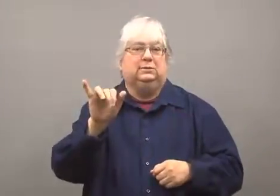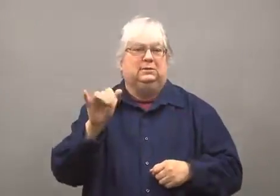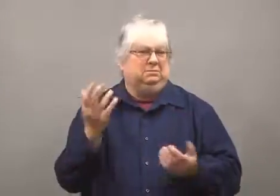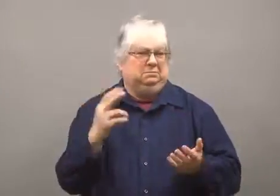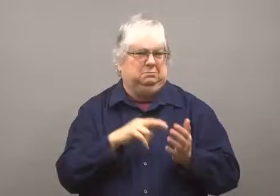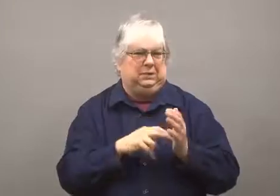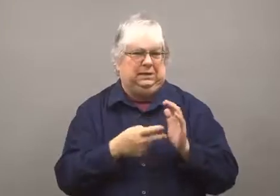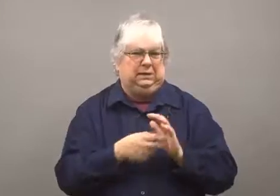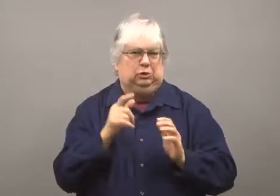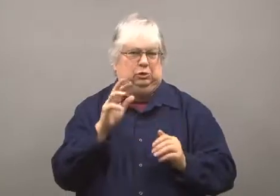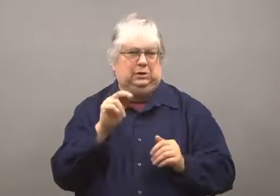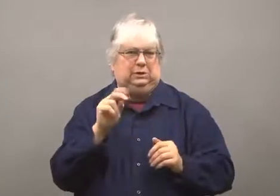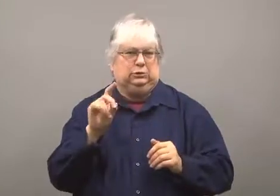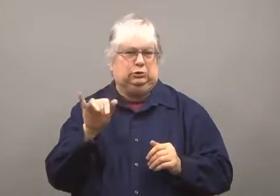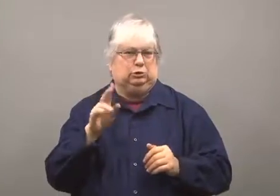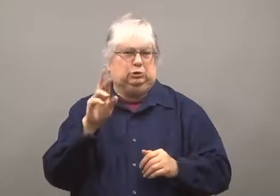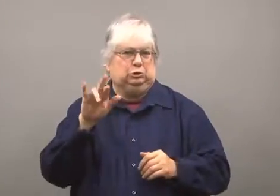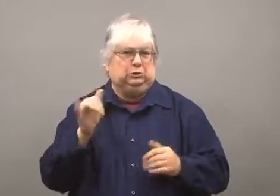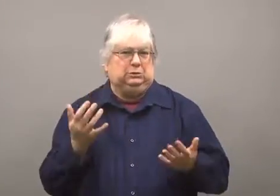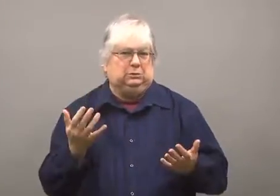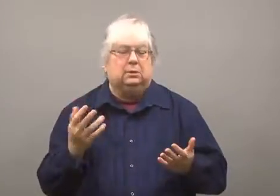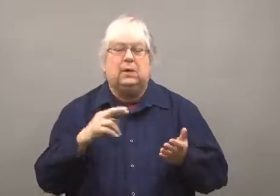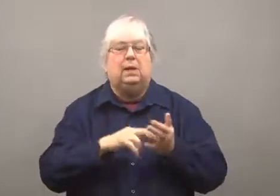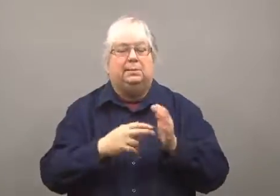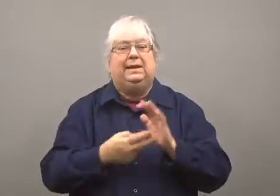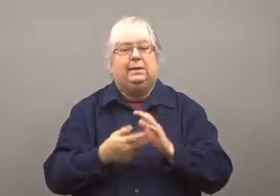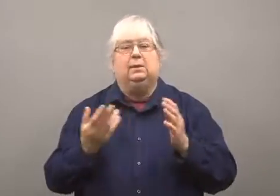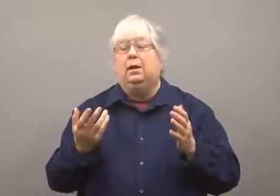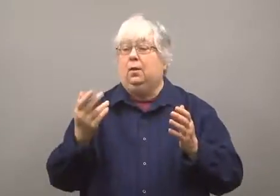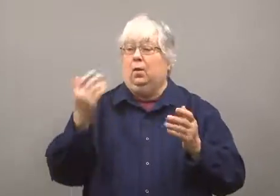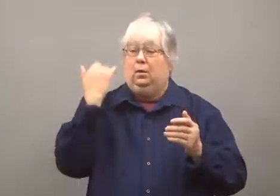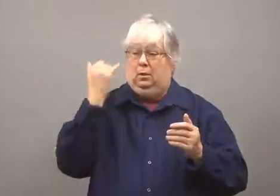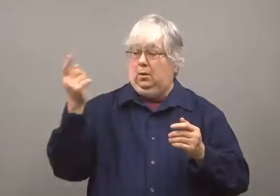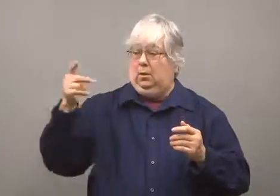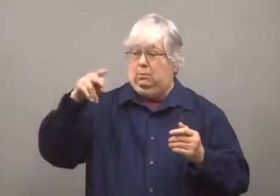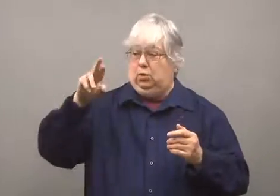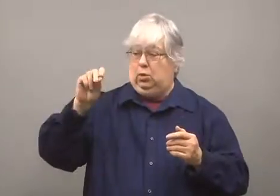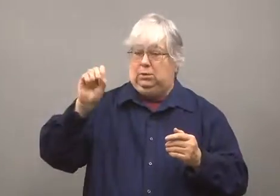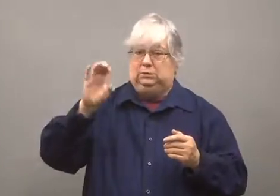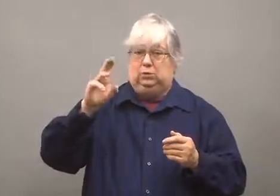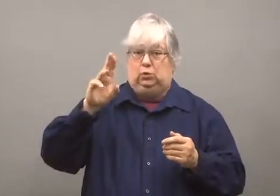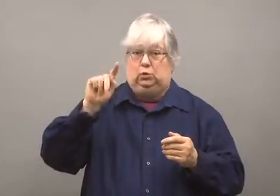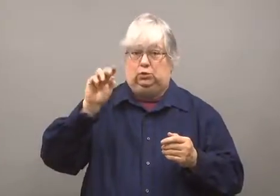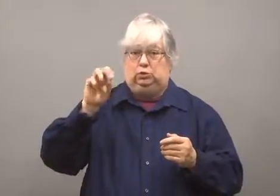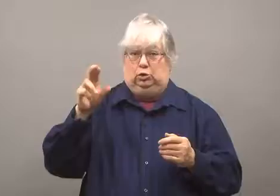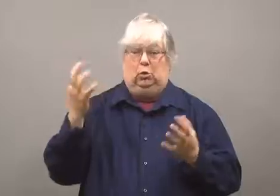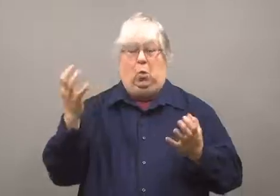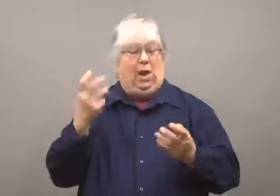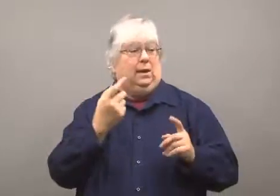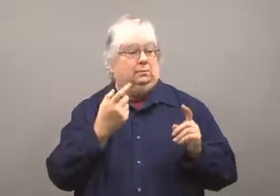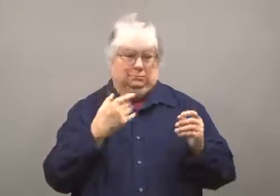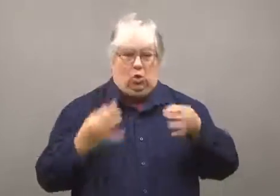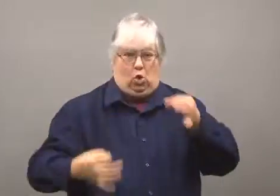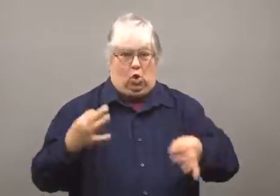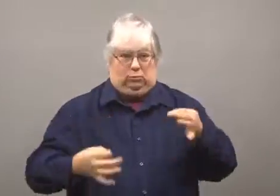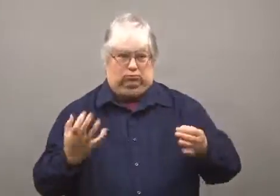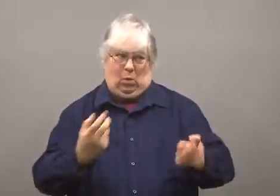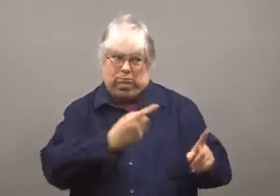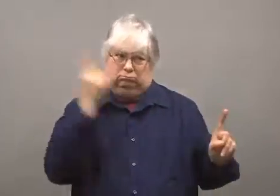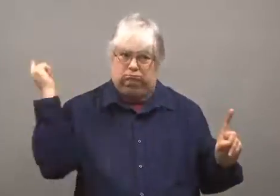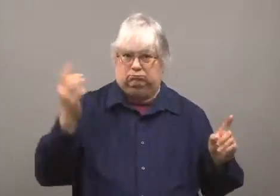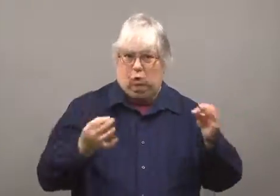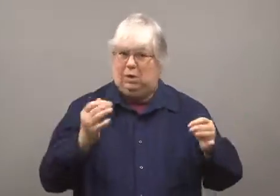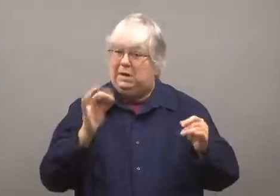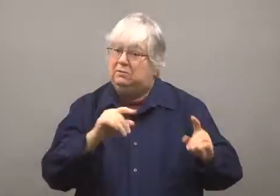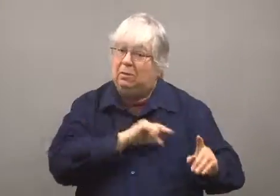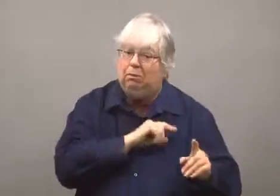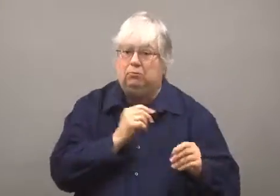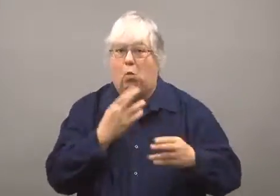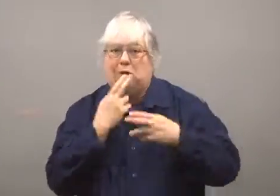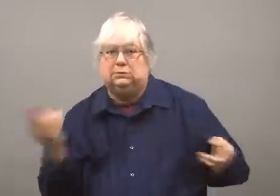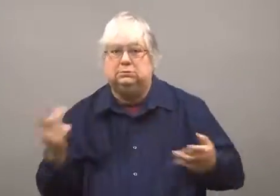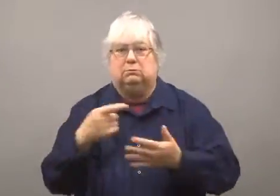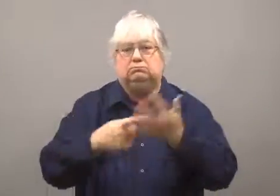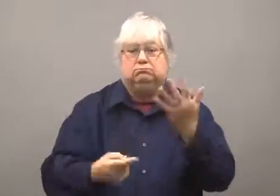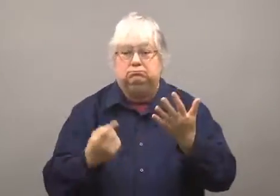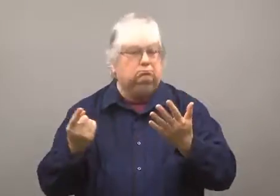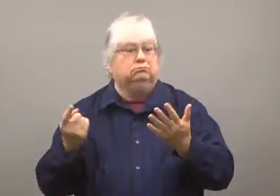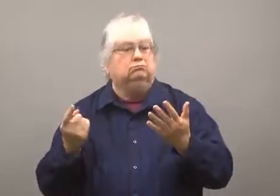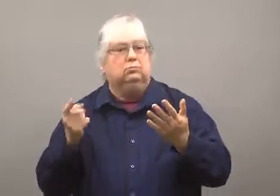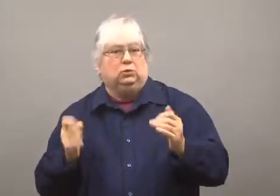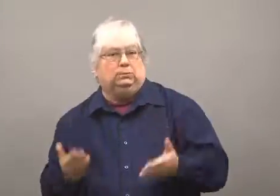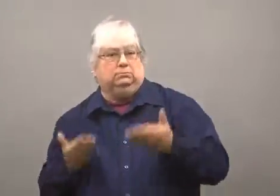What's the purpose of the grand jury? When a prosecutor wants to indict someone,